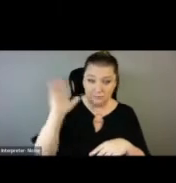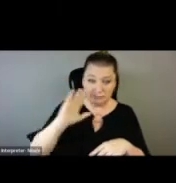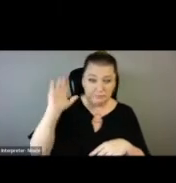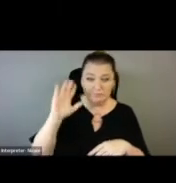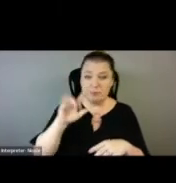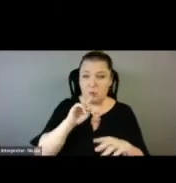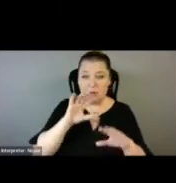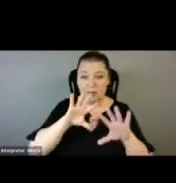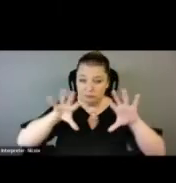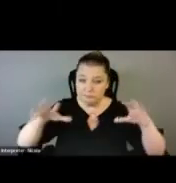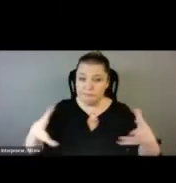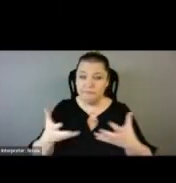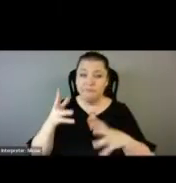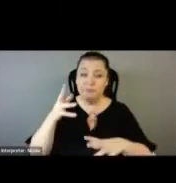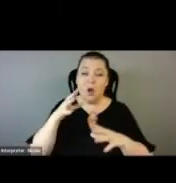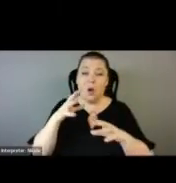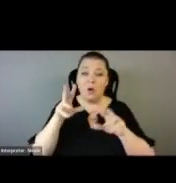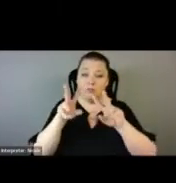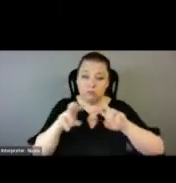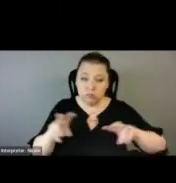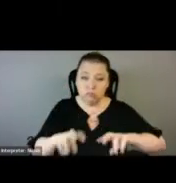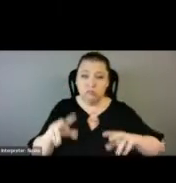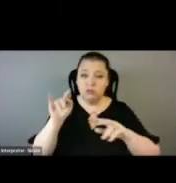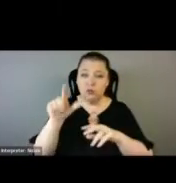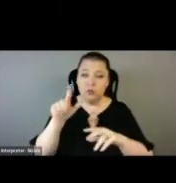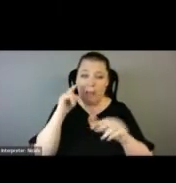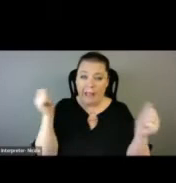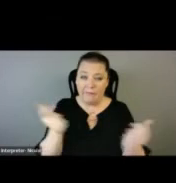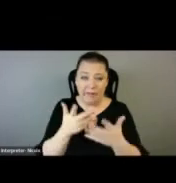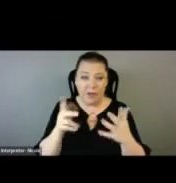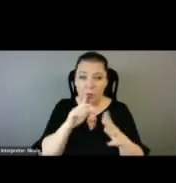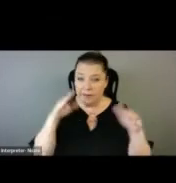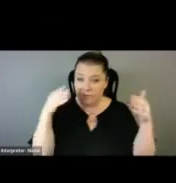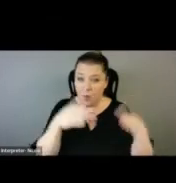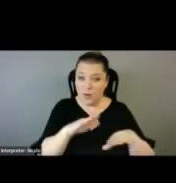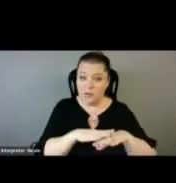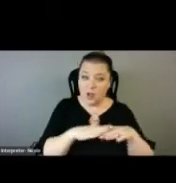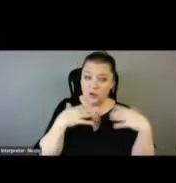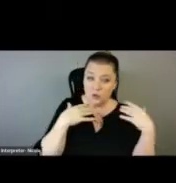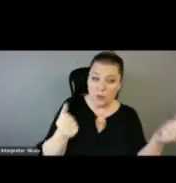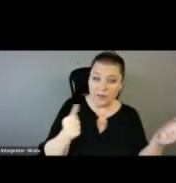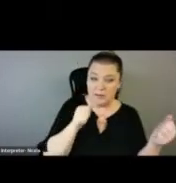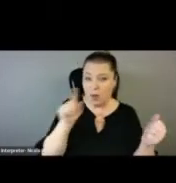assessment tools, and they had a focus on strengths. So not just looking at a client's needs, but